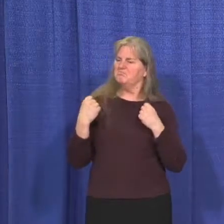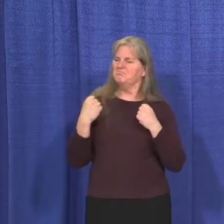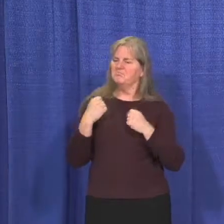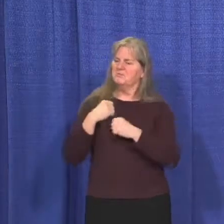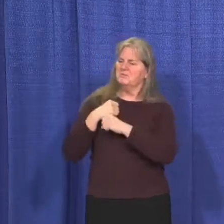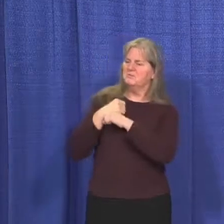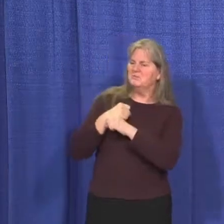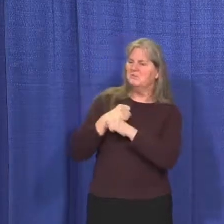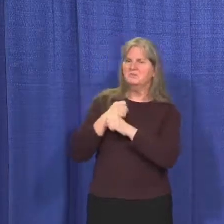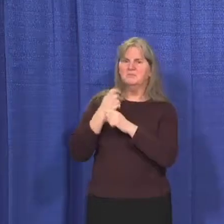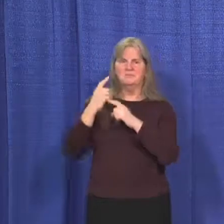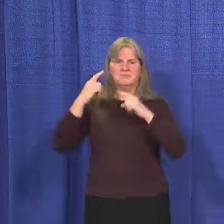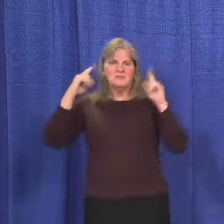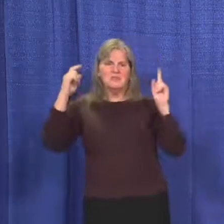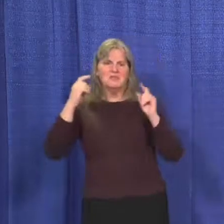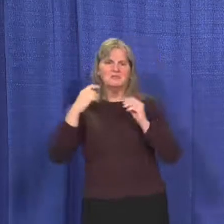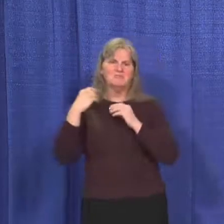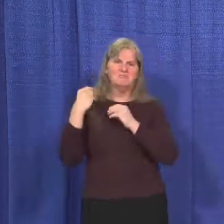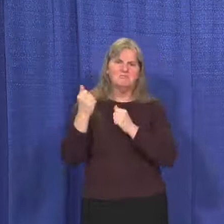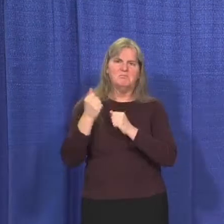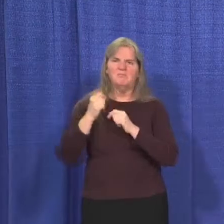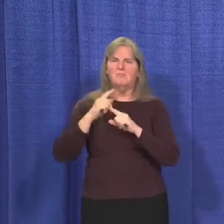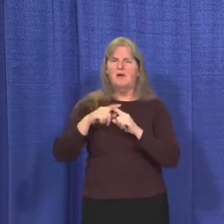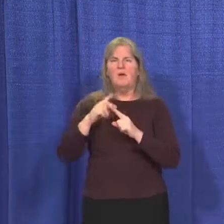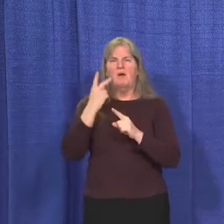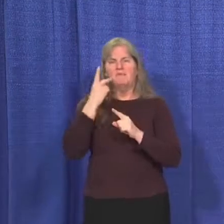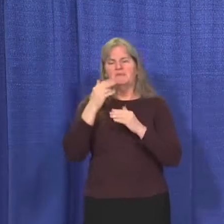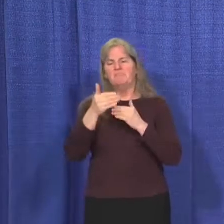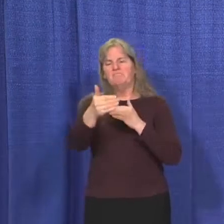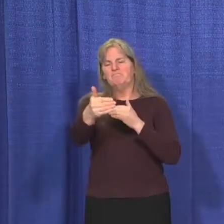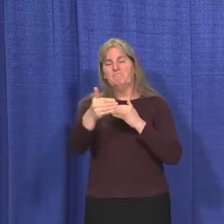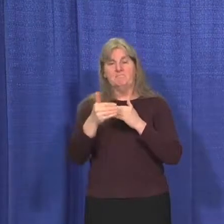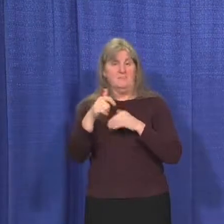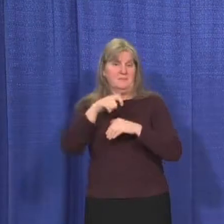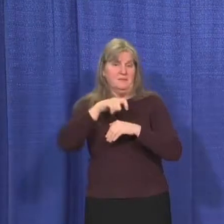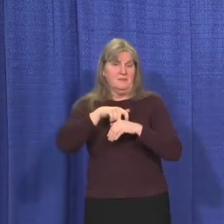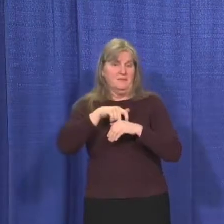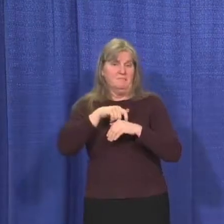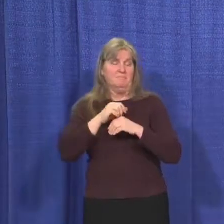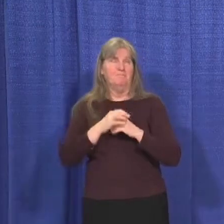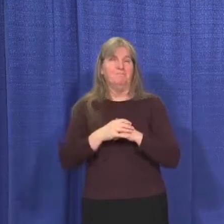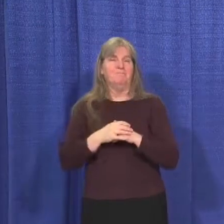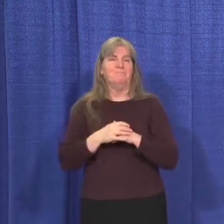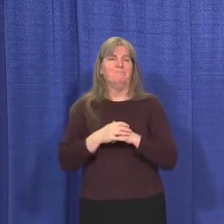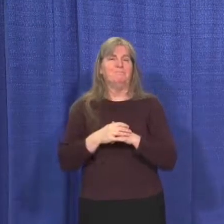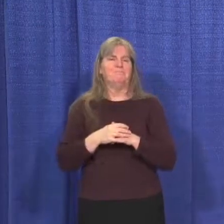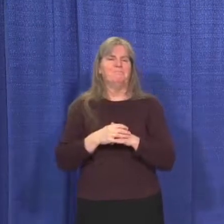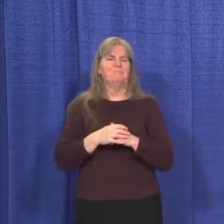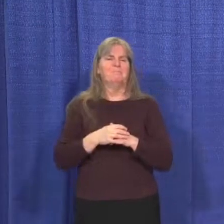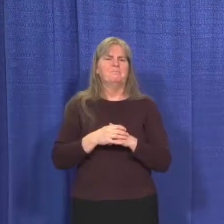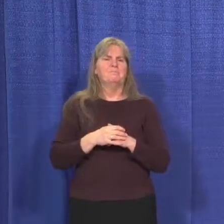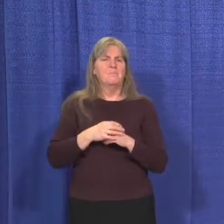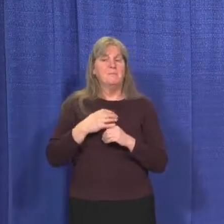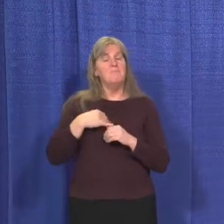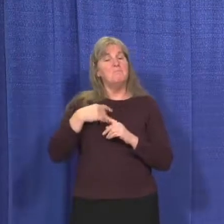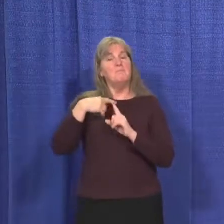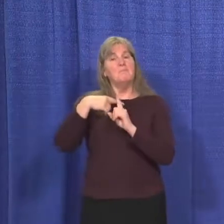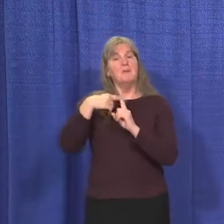response and a high degree of efficacy. But we have to see that play out with time in the real world.